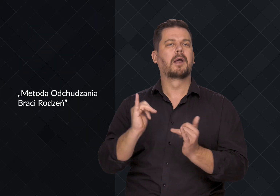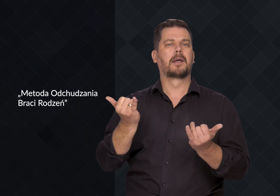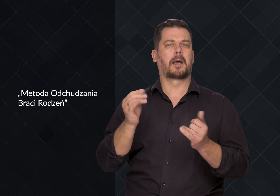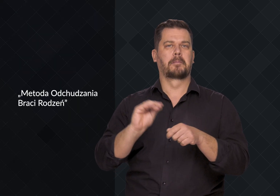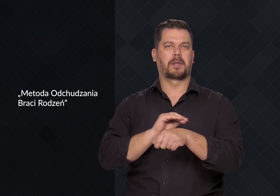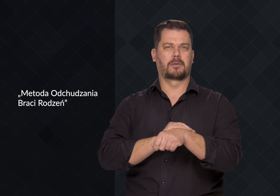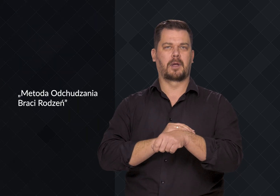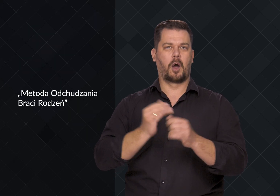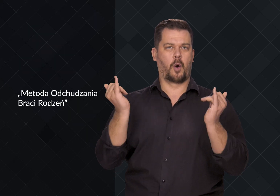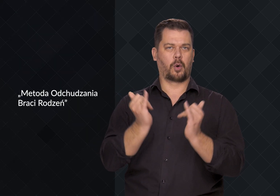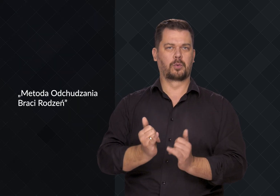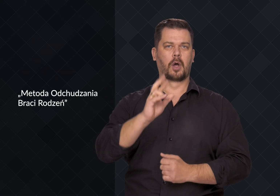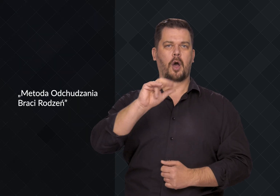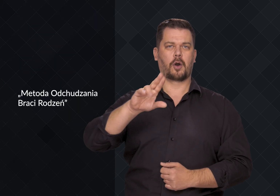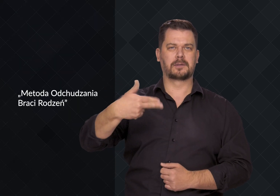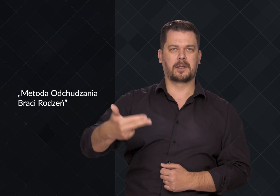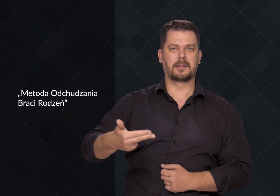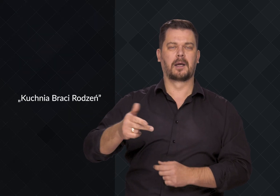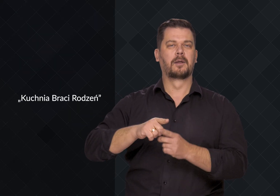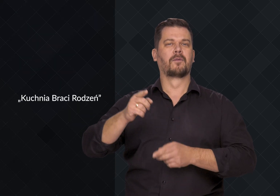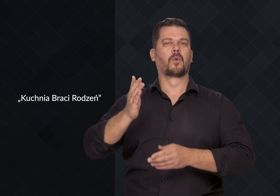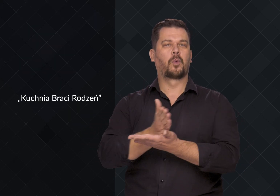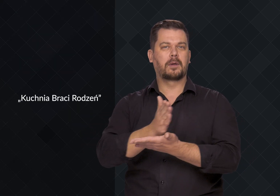"The Rodzeń Brothers' Weight Loss Method", "The Rodzeń Brothers' Kitchen",